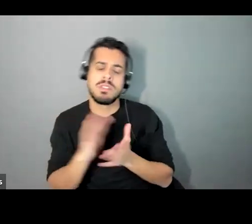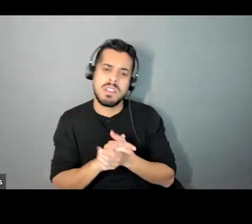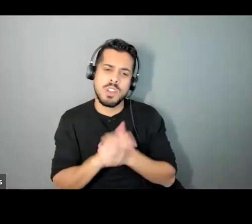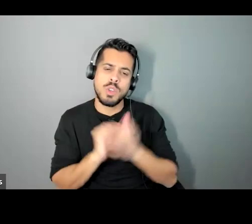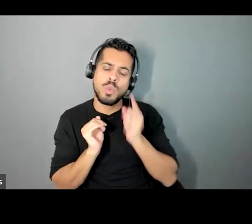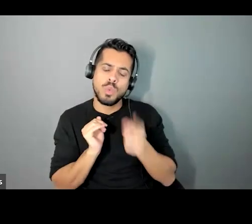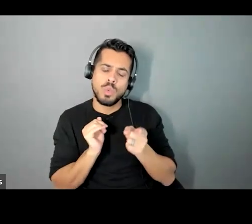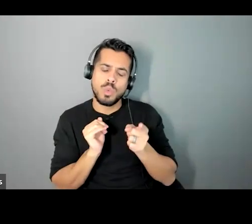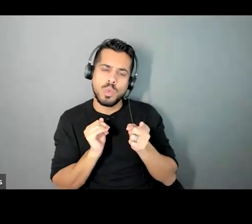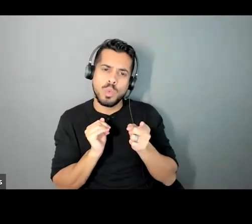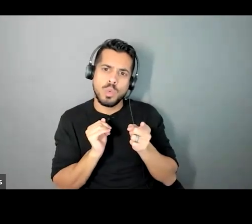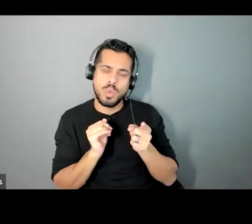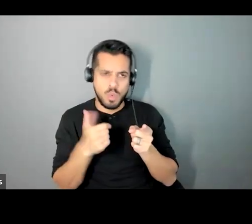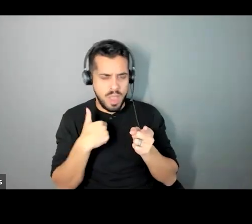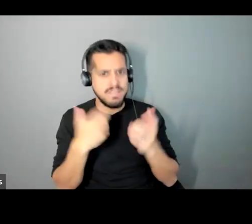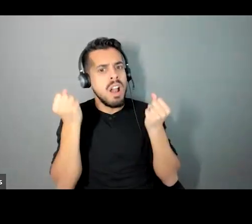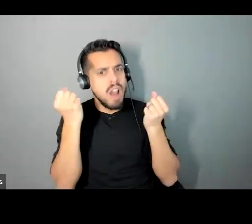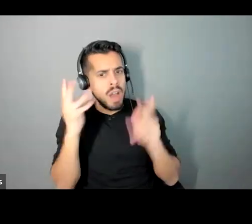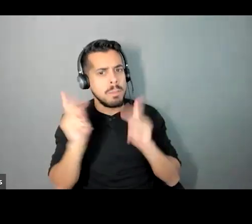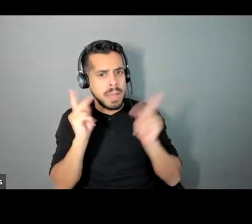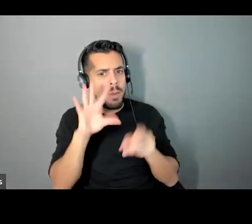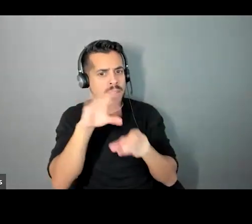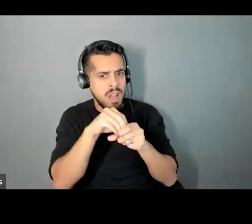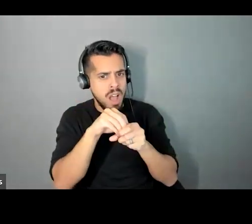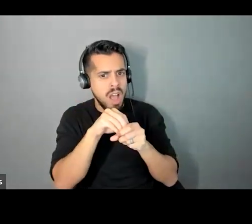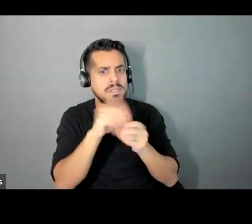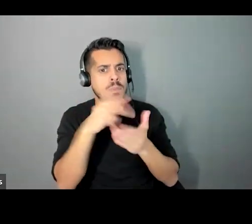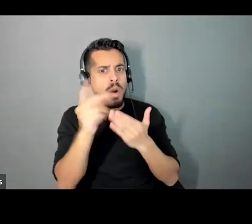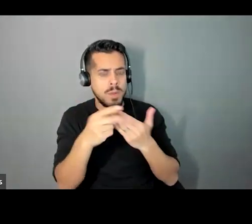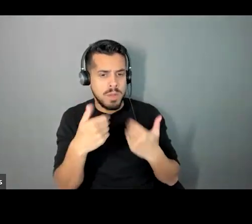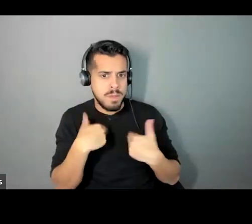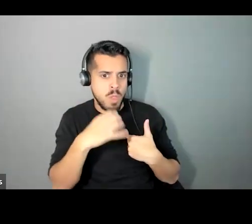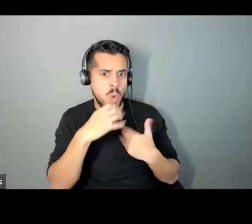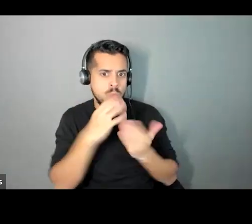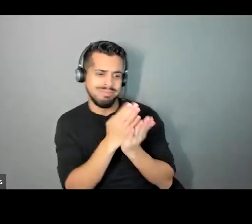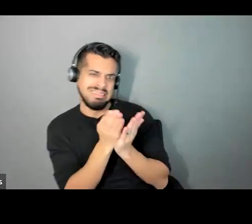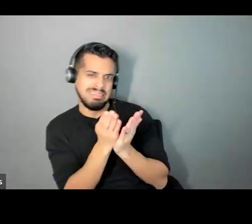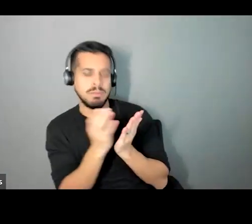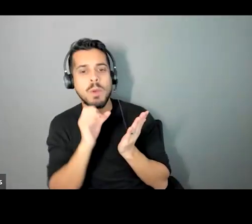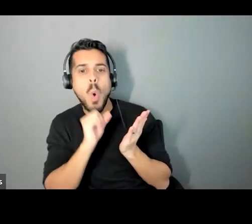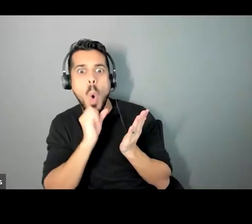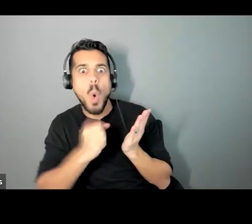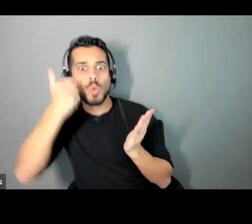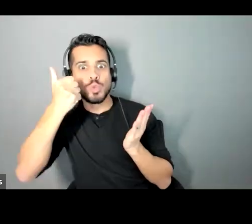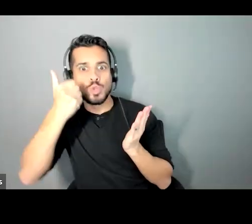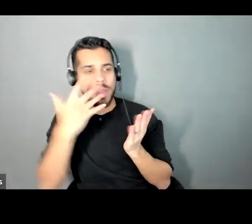Like, do you-- have you had a lot of people in the program that are on the older end of the spectrum, maybe they're looking to pivot to a new career?